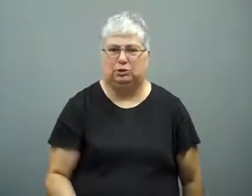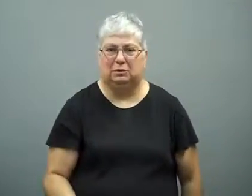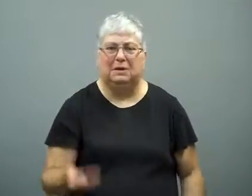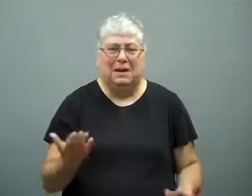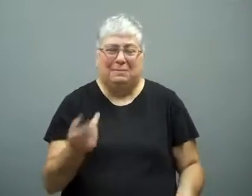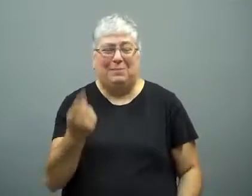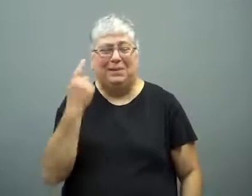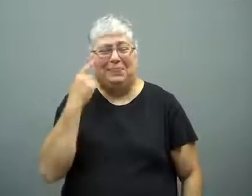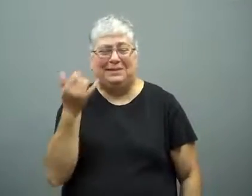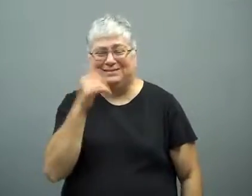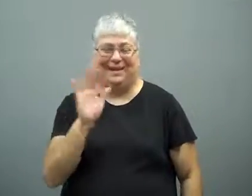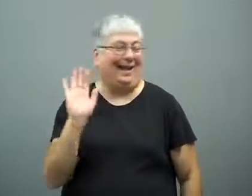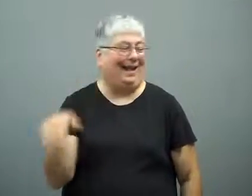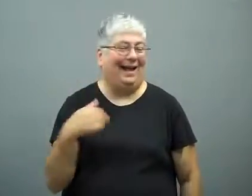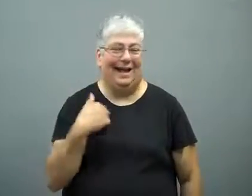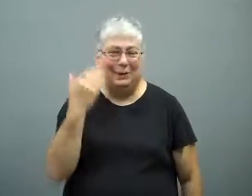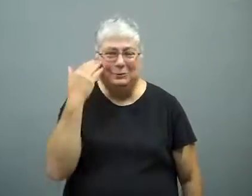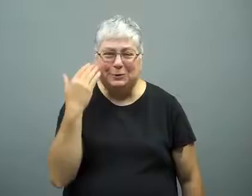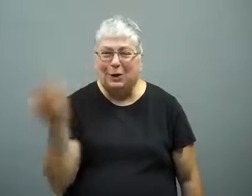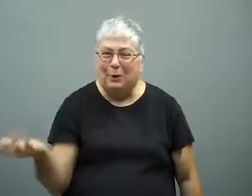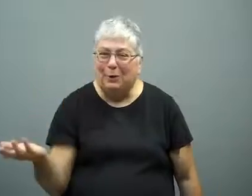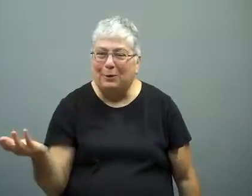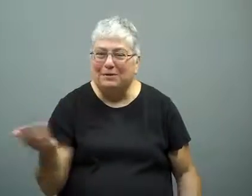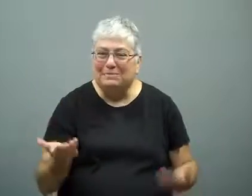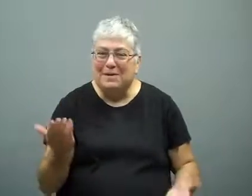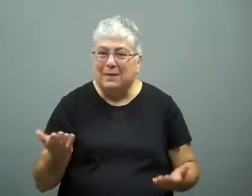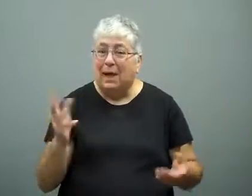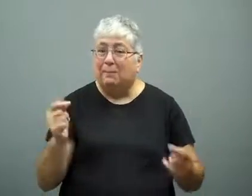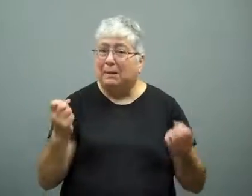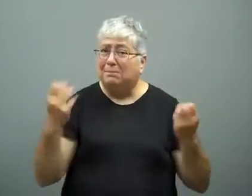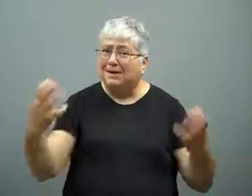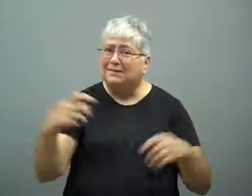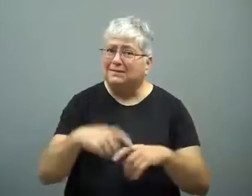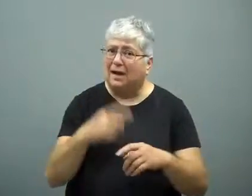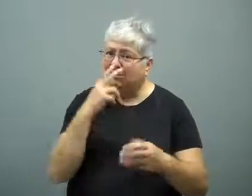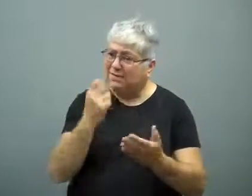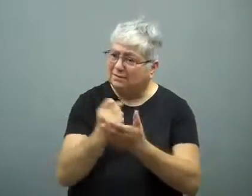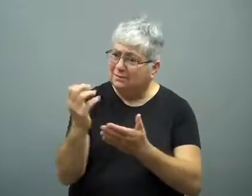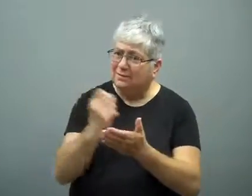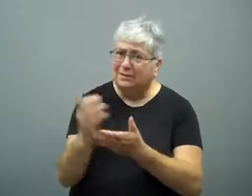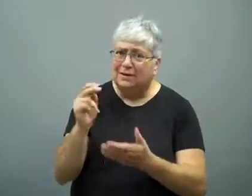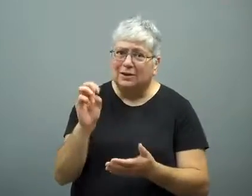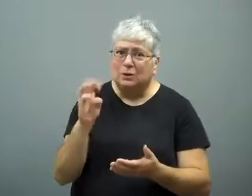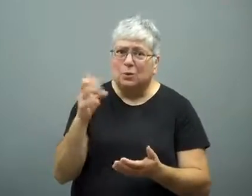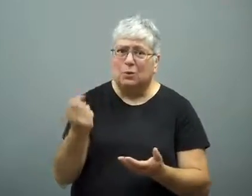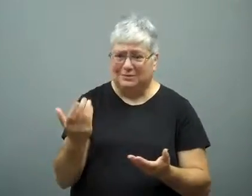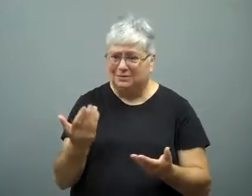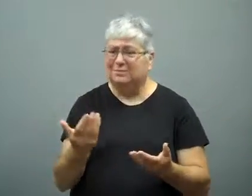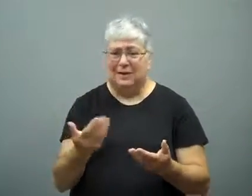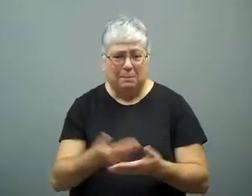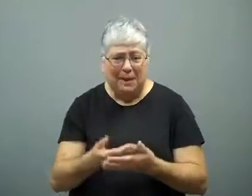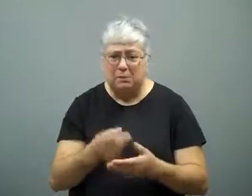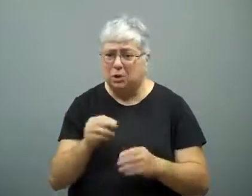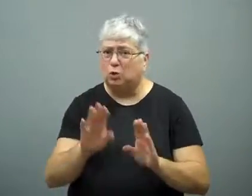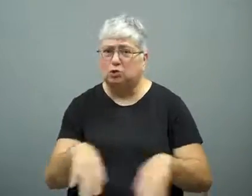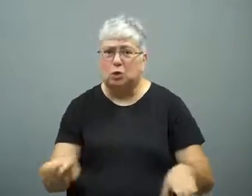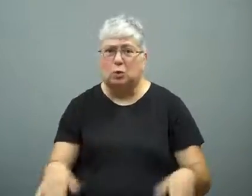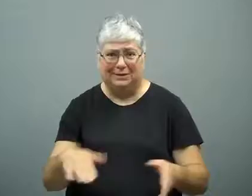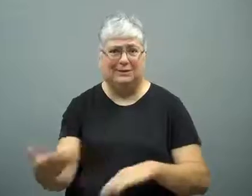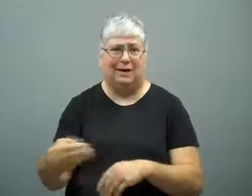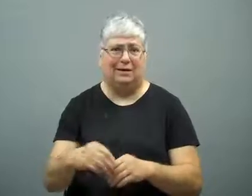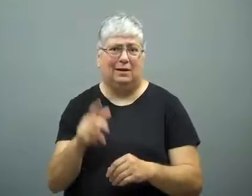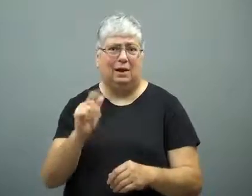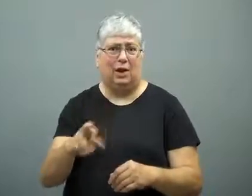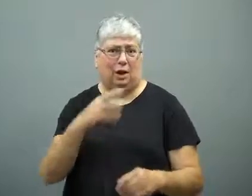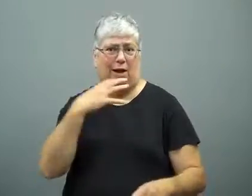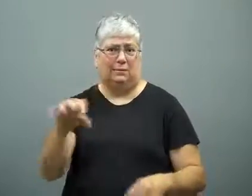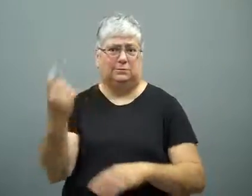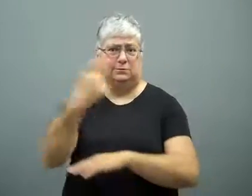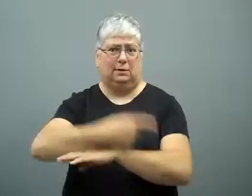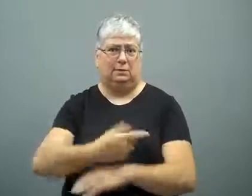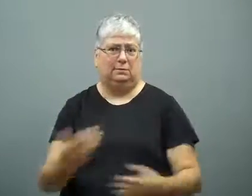You might think that's a silly warning, you already know better than that!